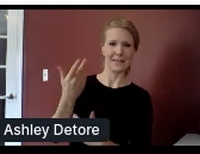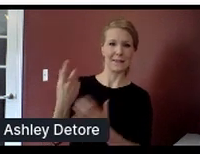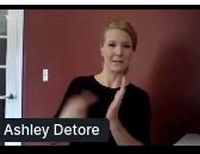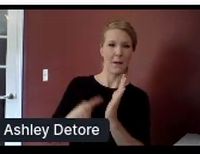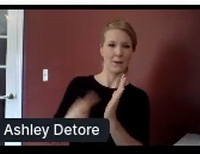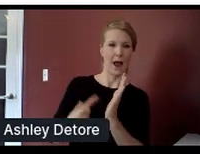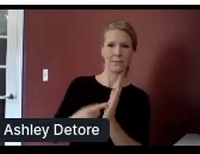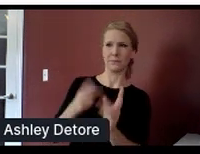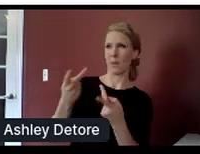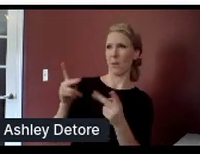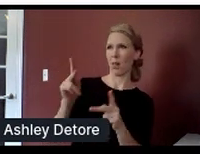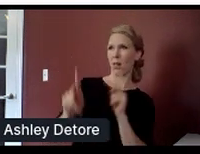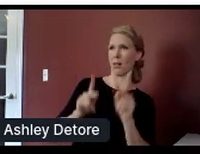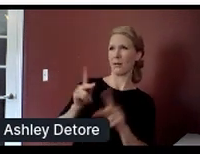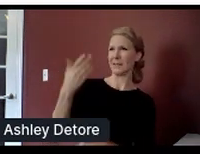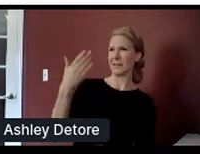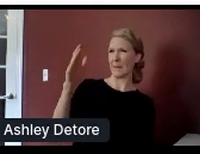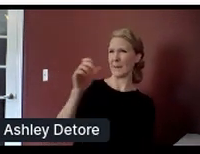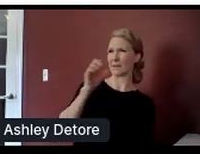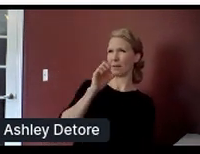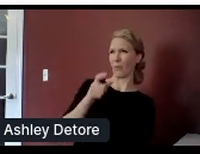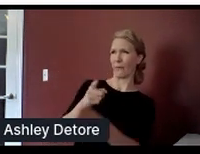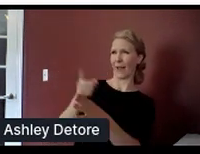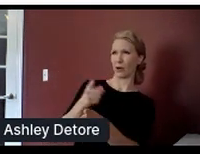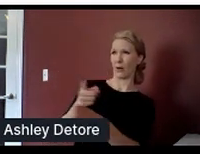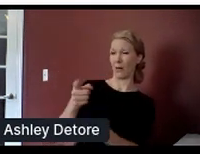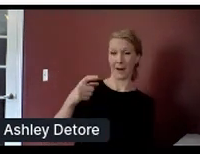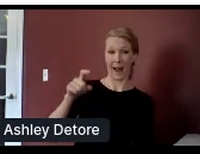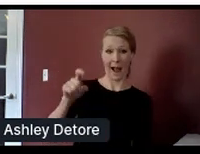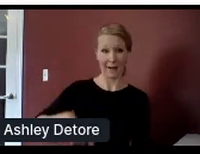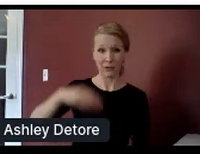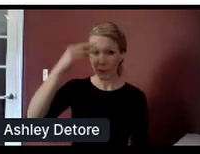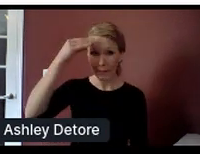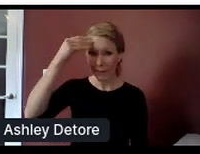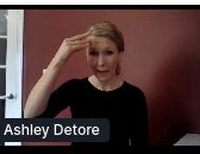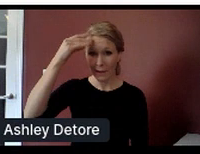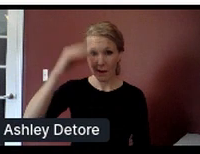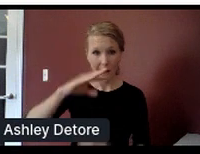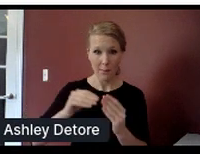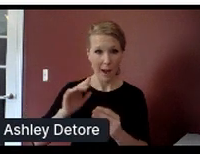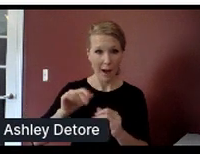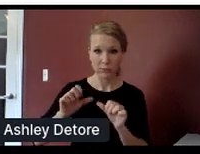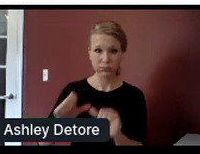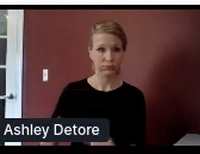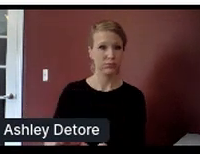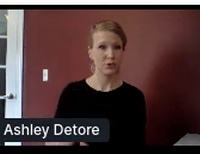These are things that I have to think about constantly. I just recently decided to lock my hair.